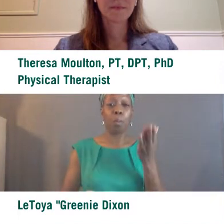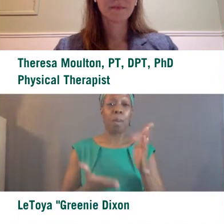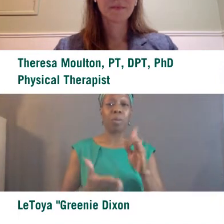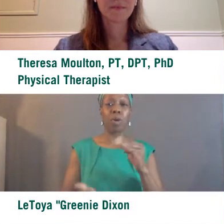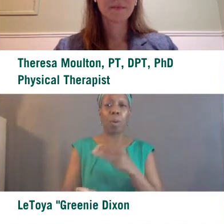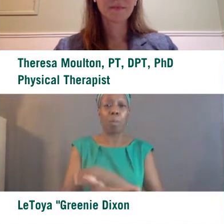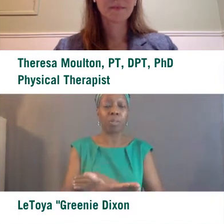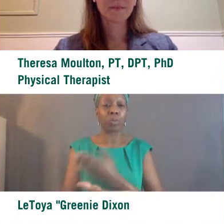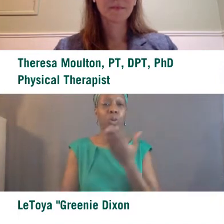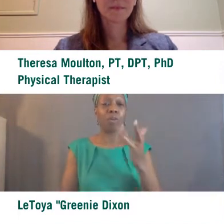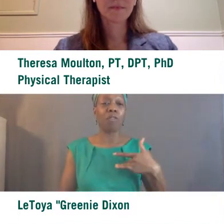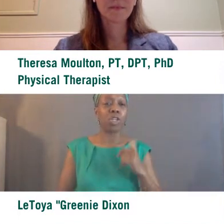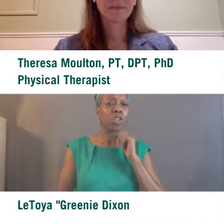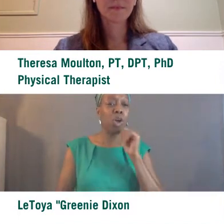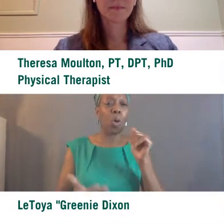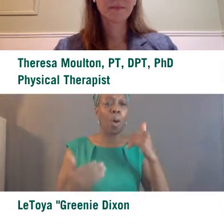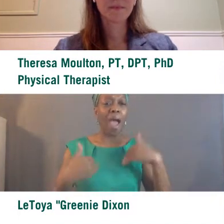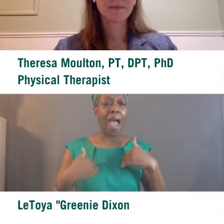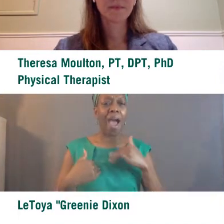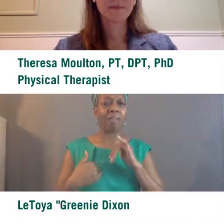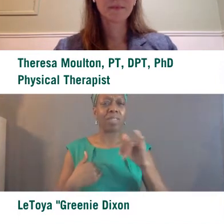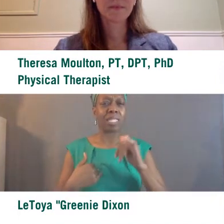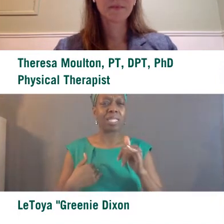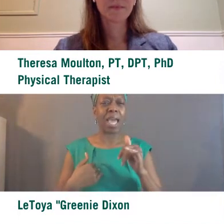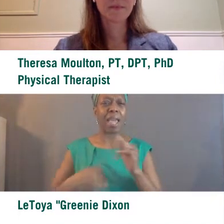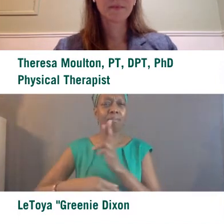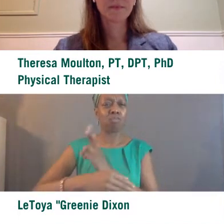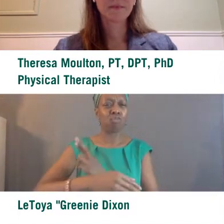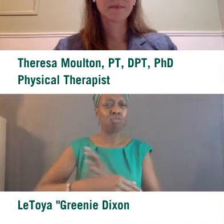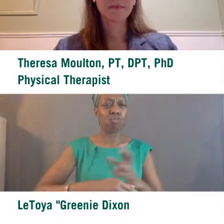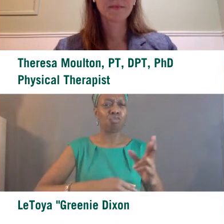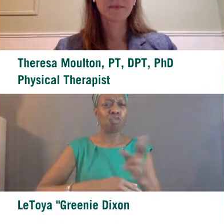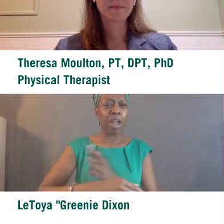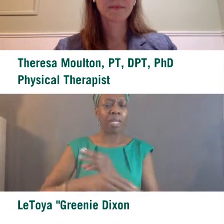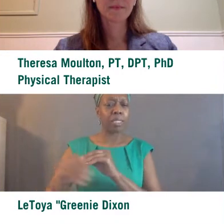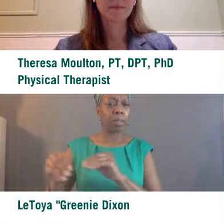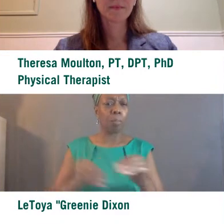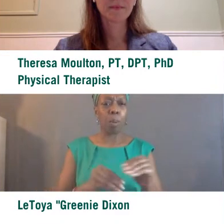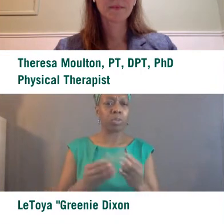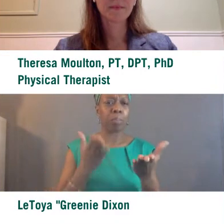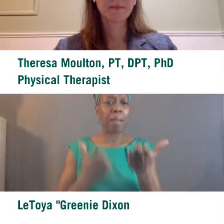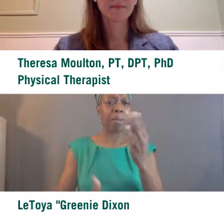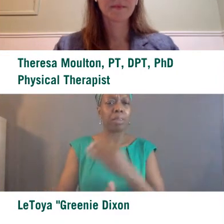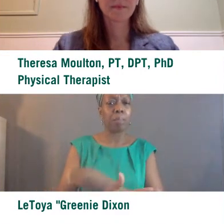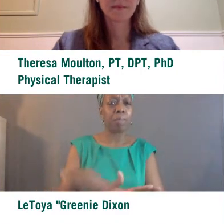And they also may feel tight. It used to be that there was an old adage